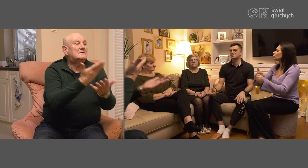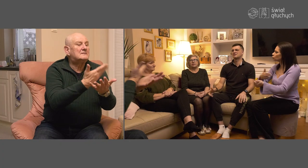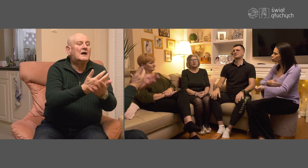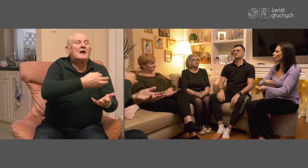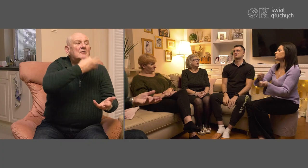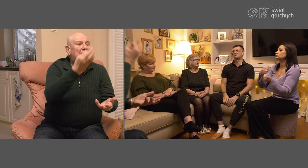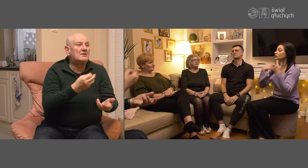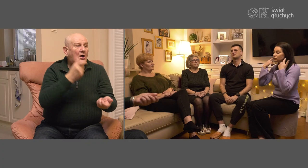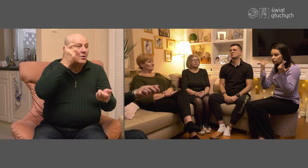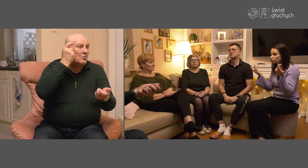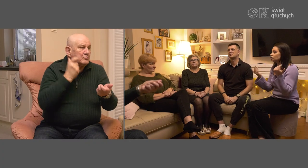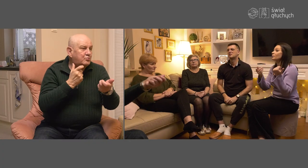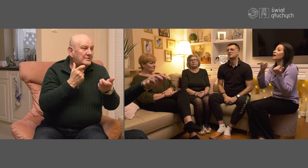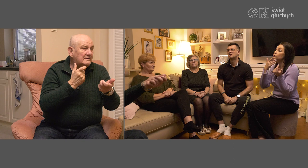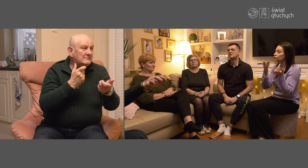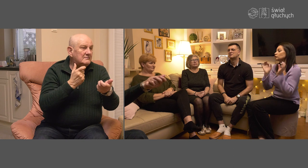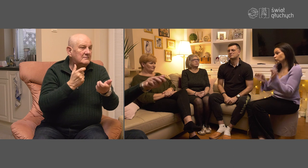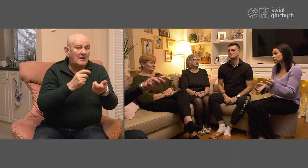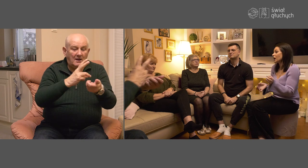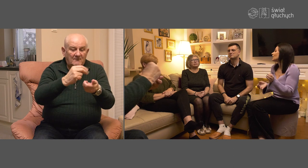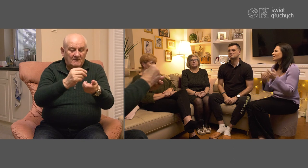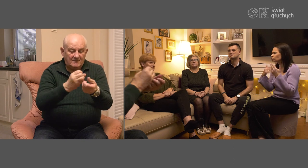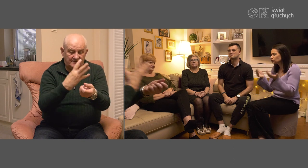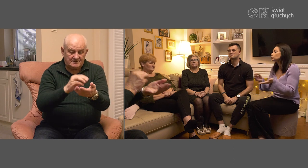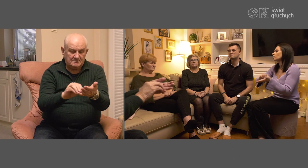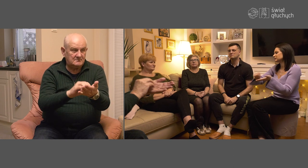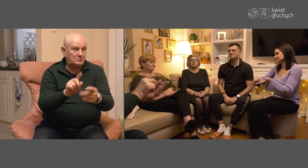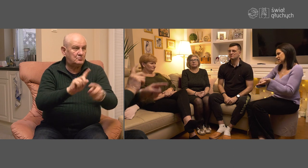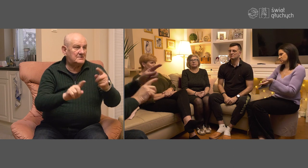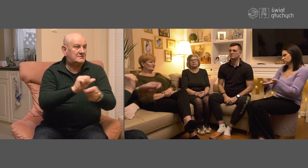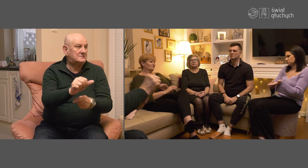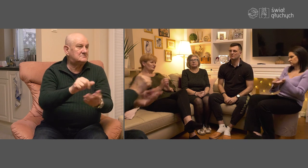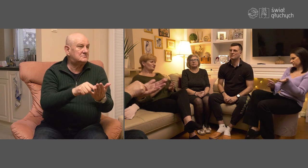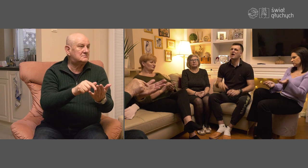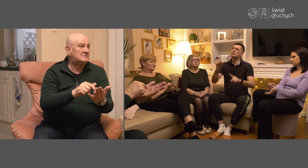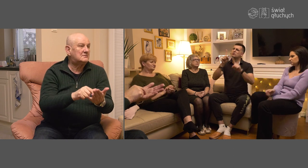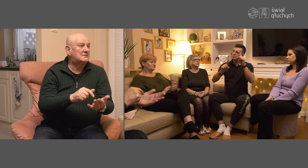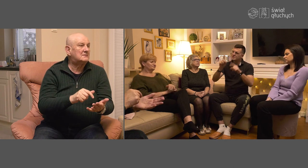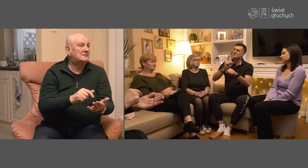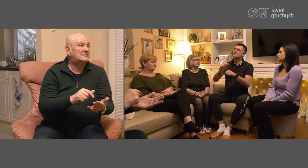[Monika]: I had that too, when I said I couldn't hear, the doctor wrote on a piece of paper. [Tadeusz]: But the best is the option on the phone (voice writing), the doctor speaks and you see the subtitles.